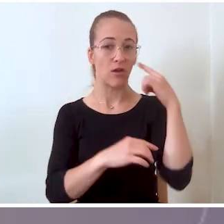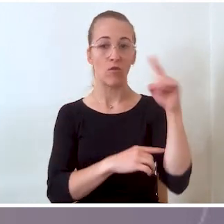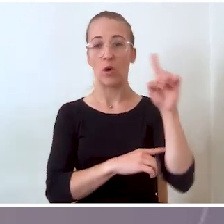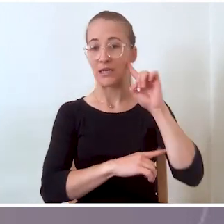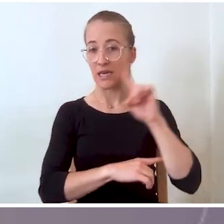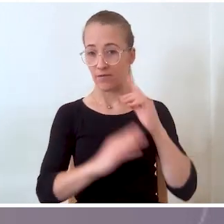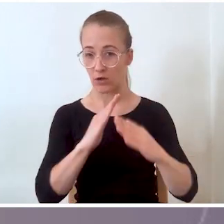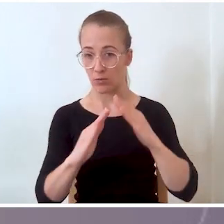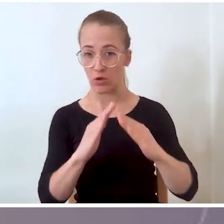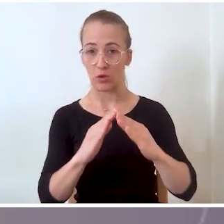for the Deaf community, capital D?